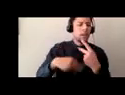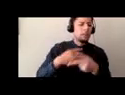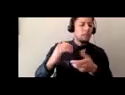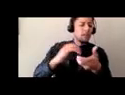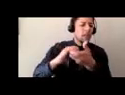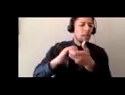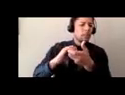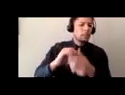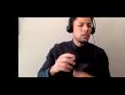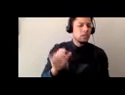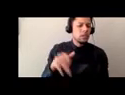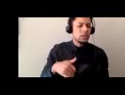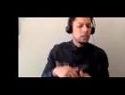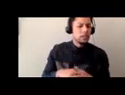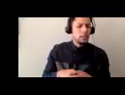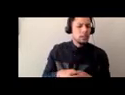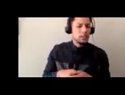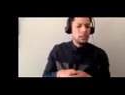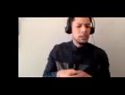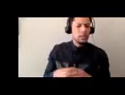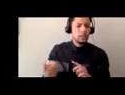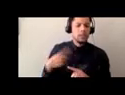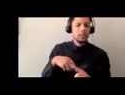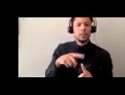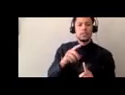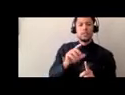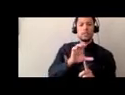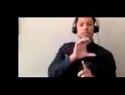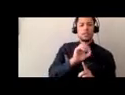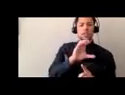COC represents a Butte County effort.